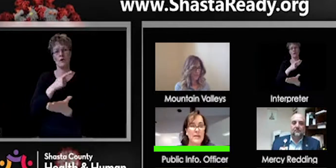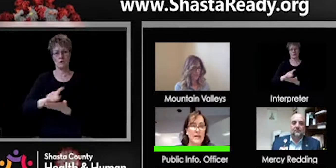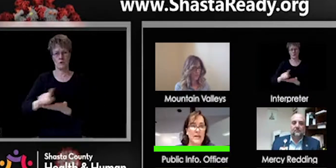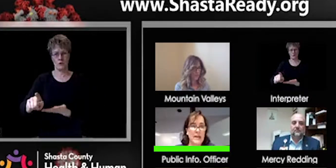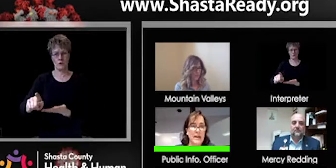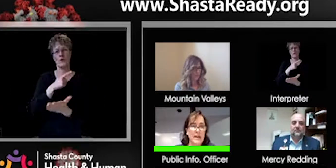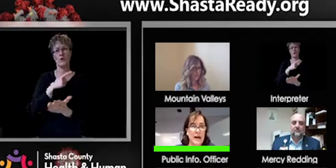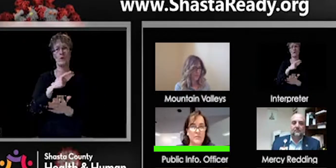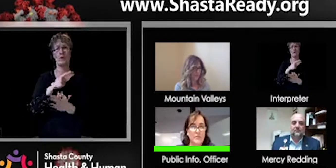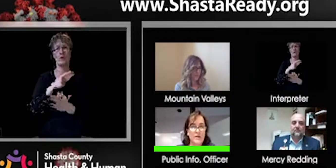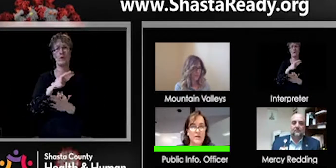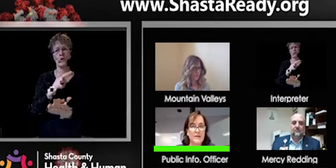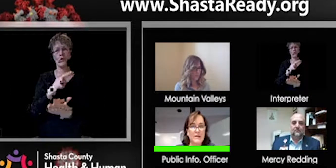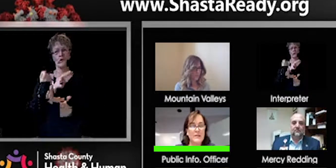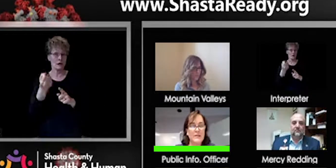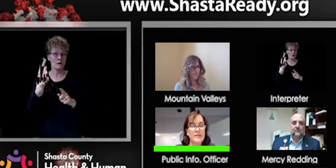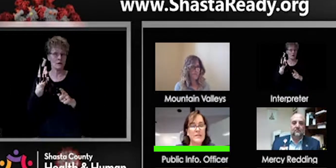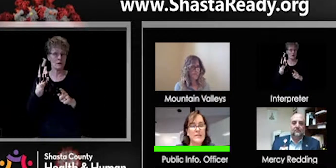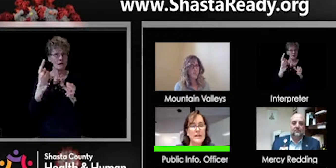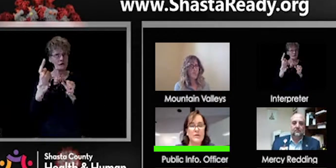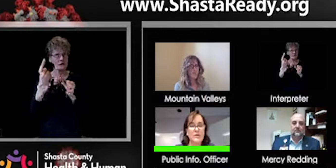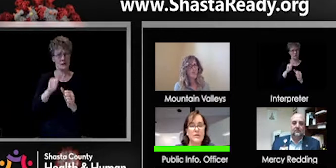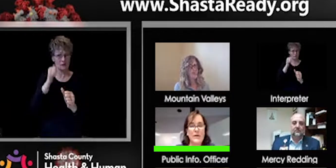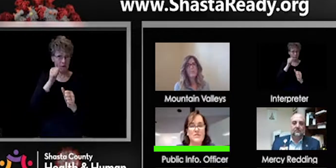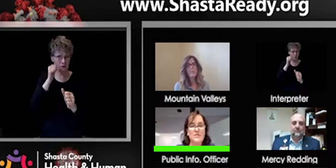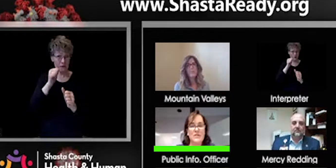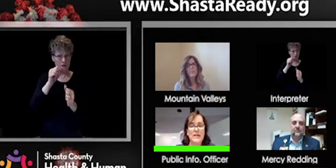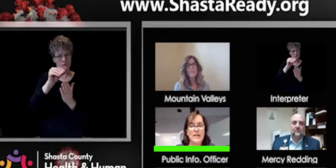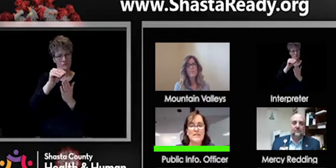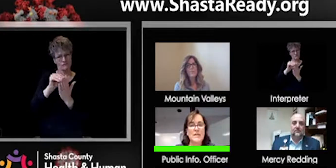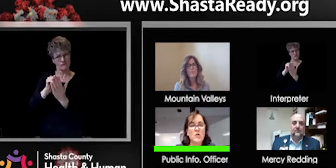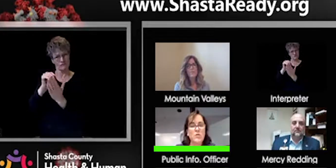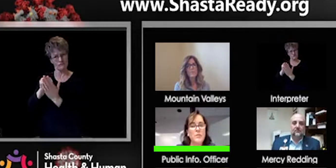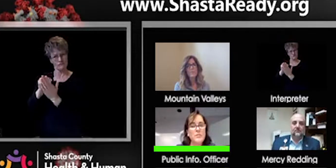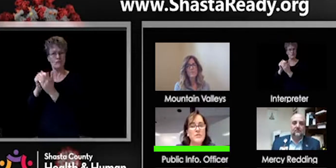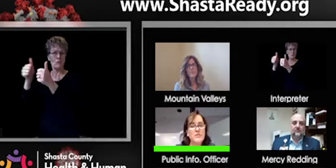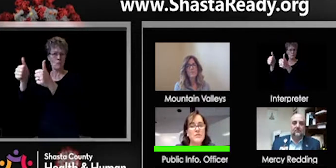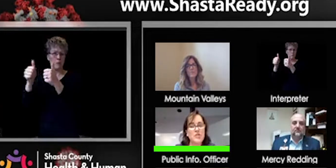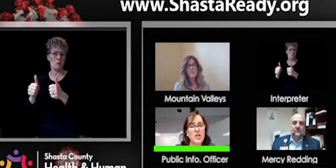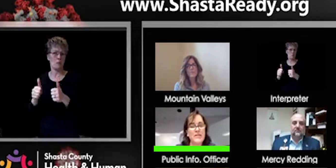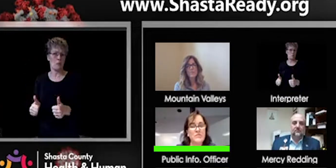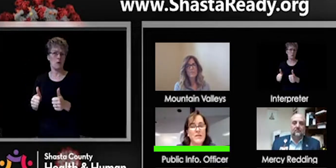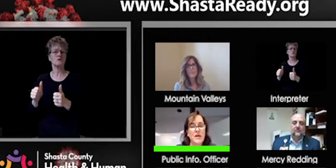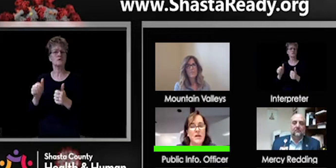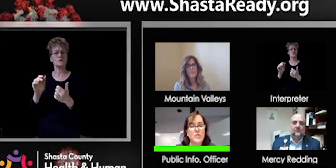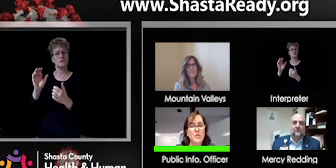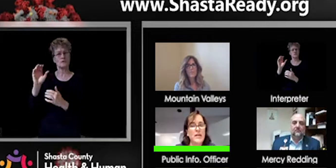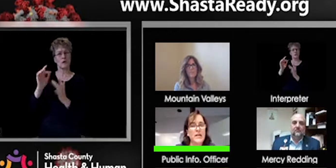been getting it out at least an hour early the past few days. We post those on ShastaReady.org